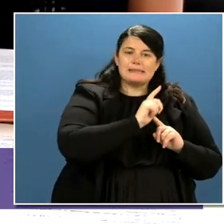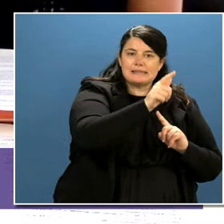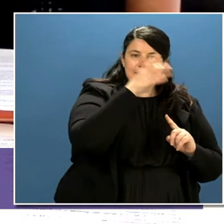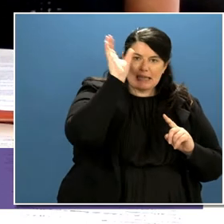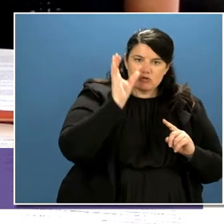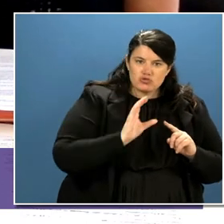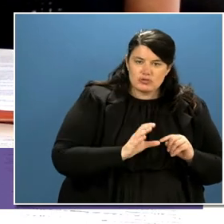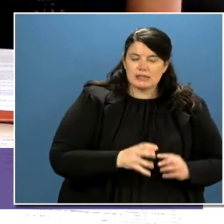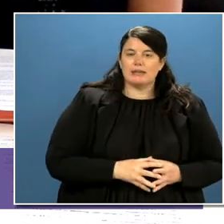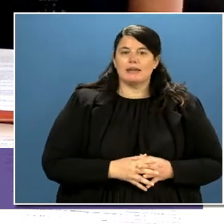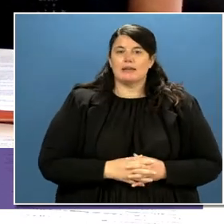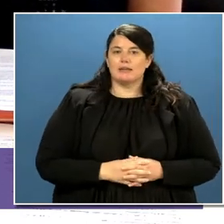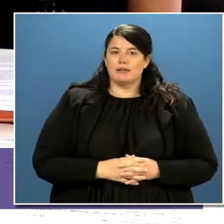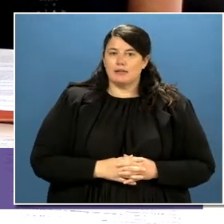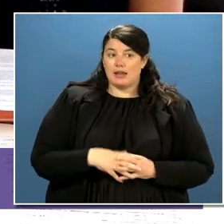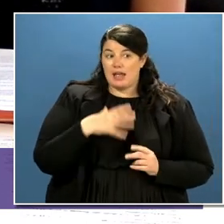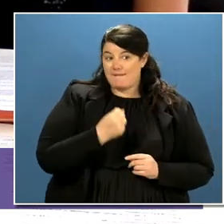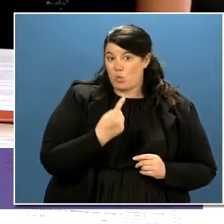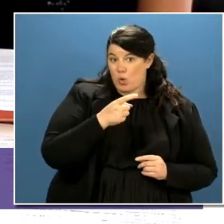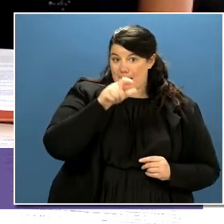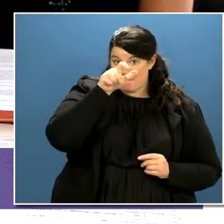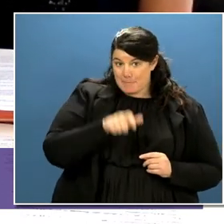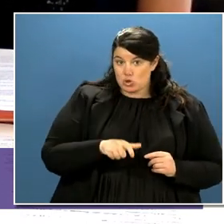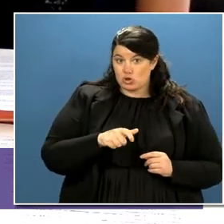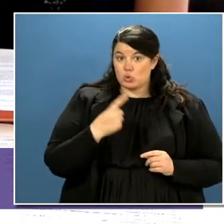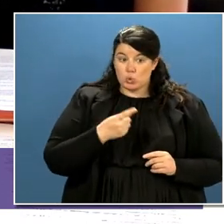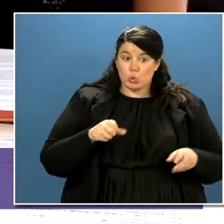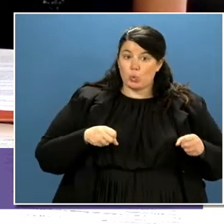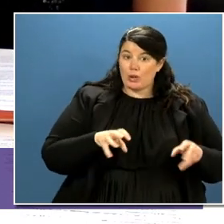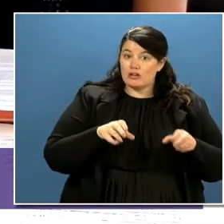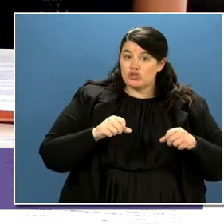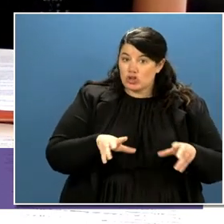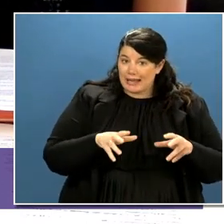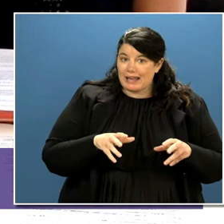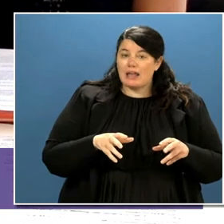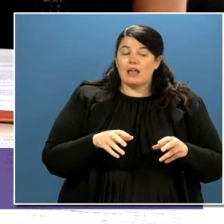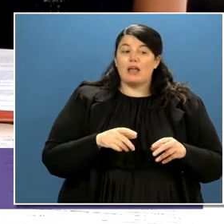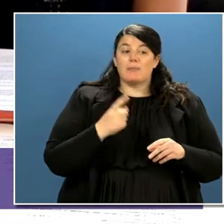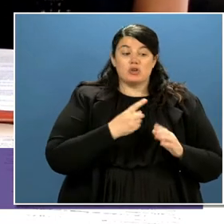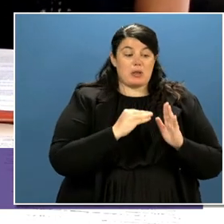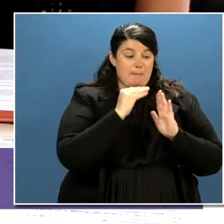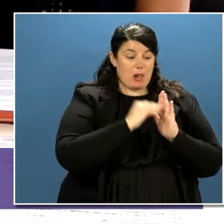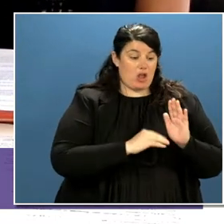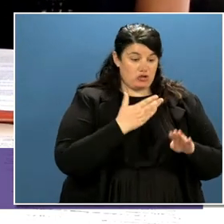They actually had a person who was a wheelchair user apply for the role, and